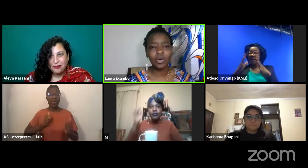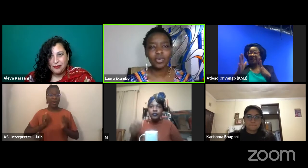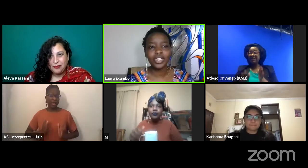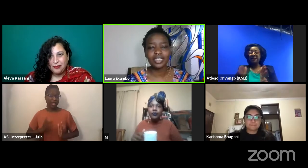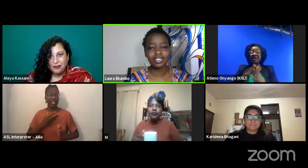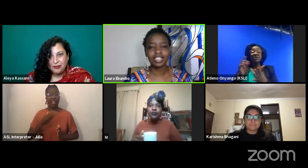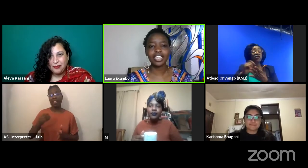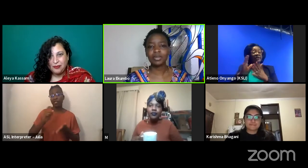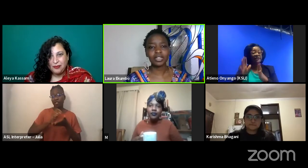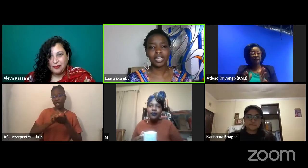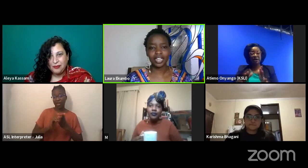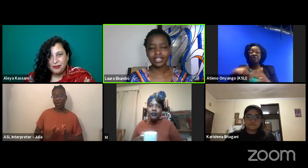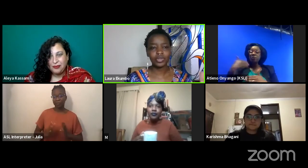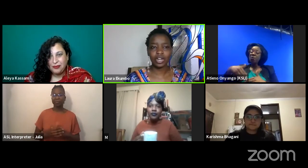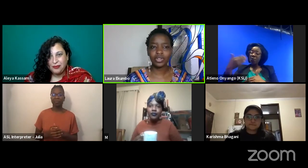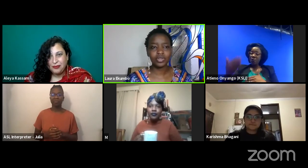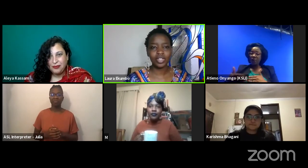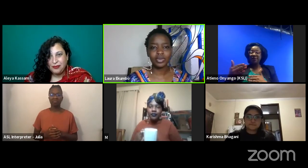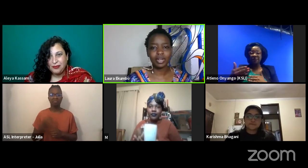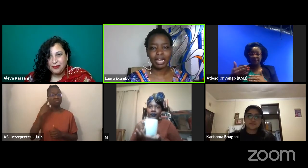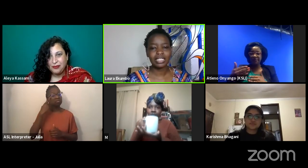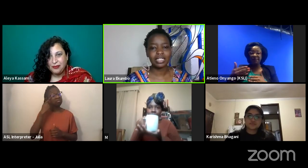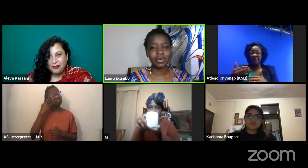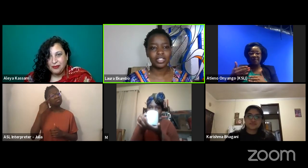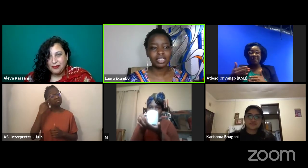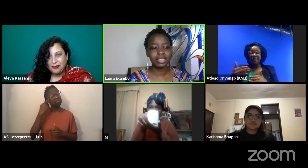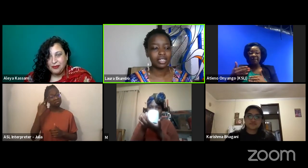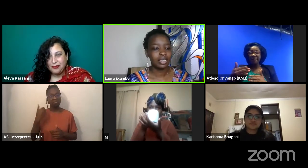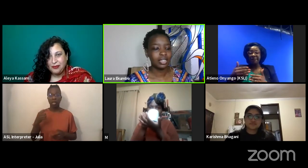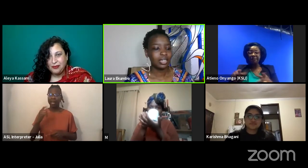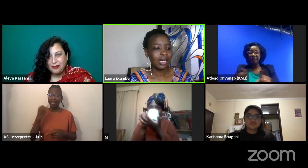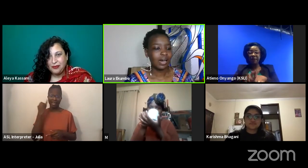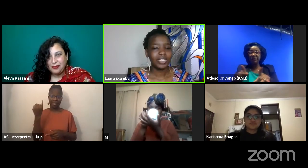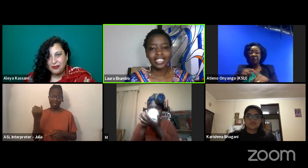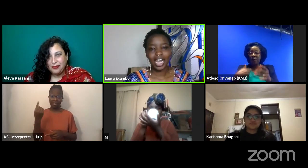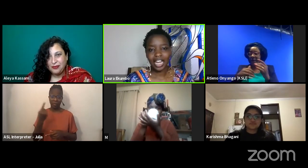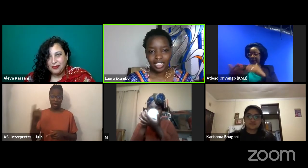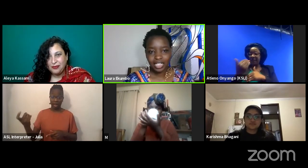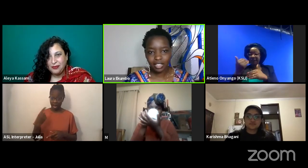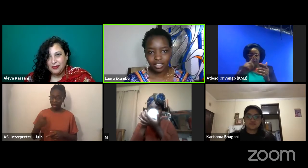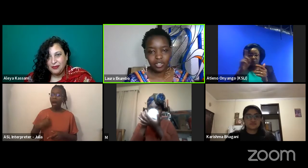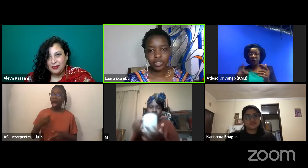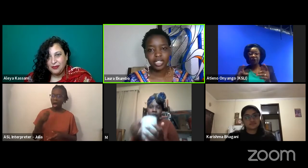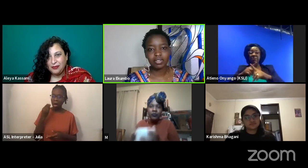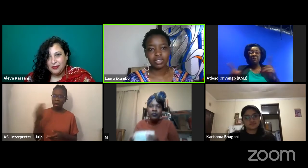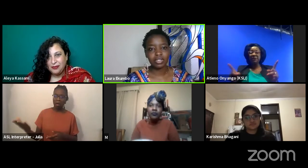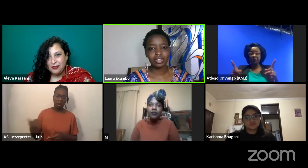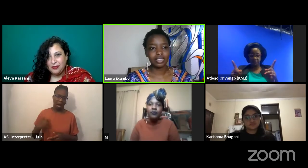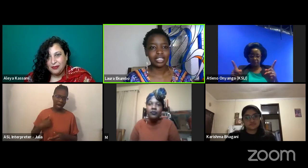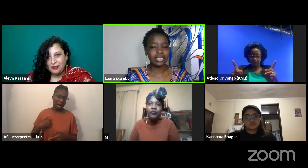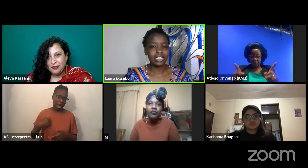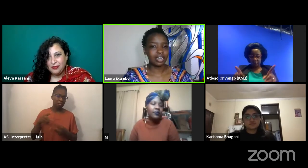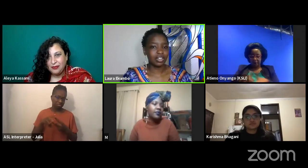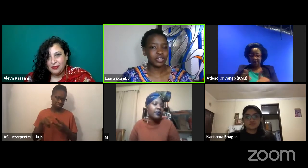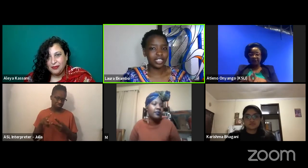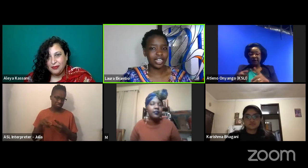has always the label I run towards when I'm asked this question, but as onset, as creatives in this country